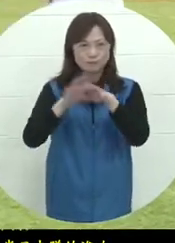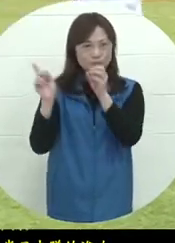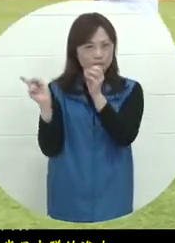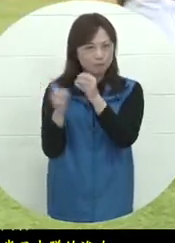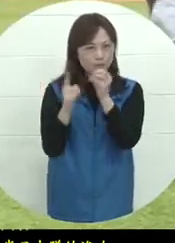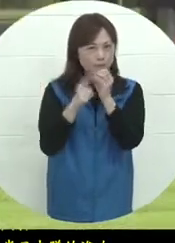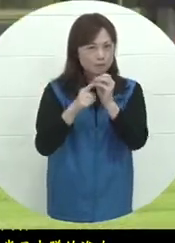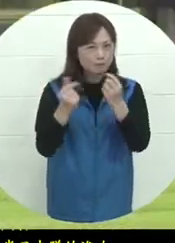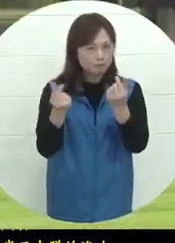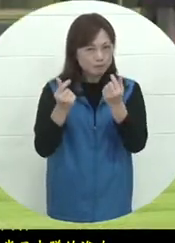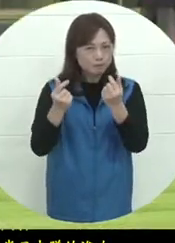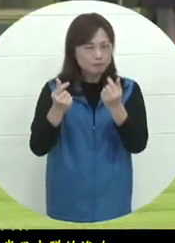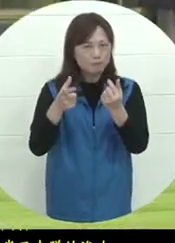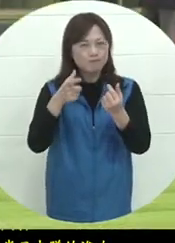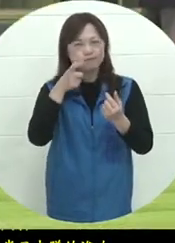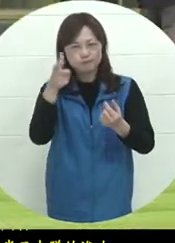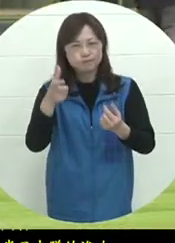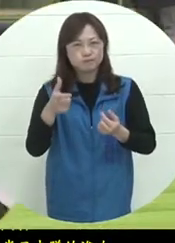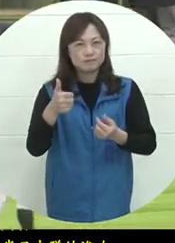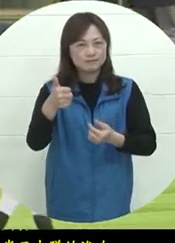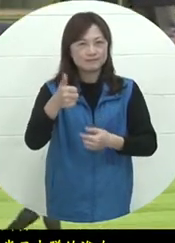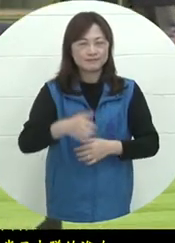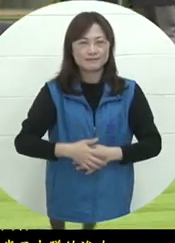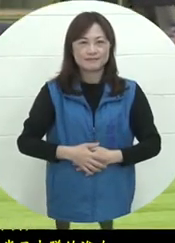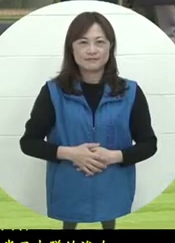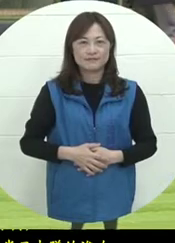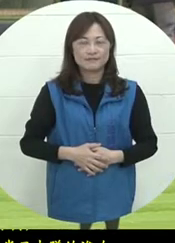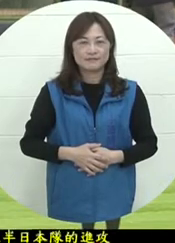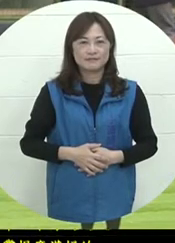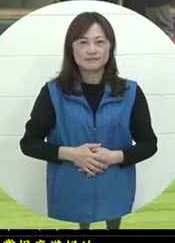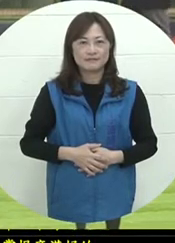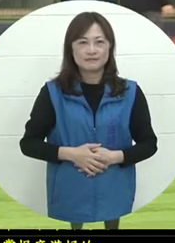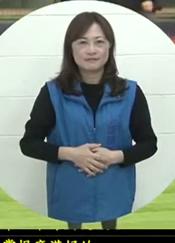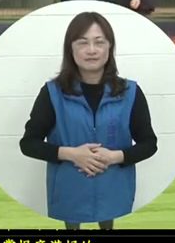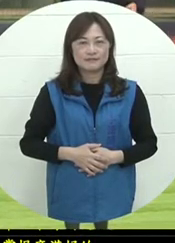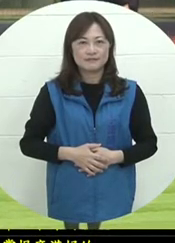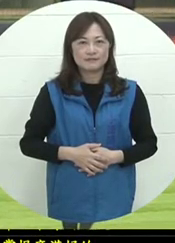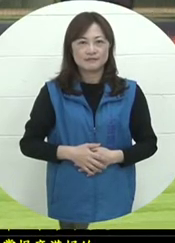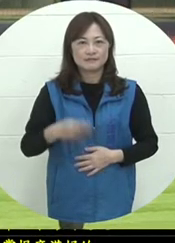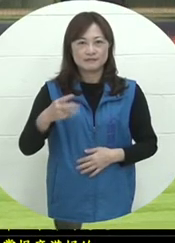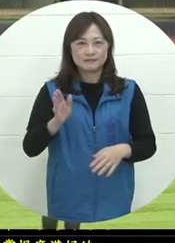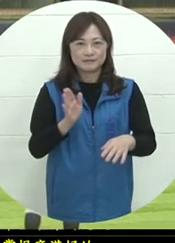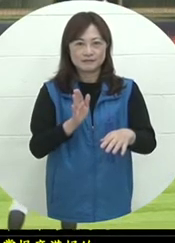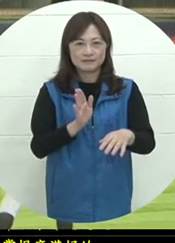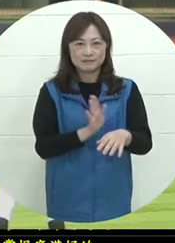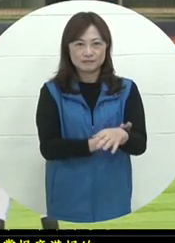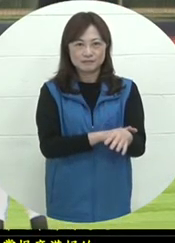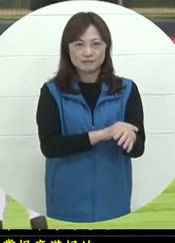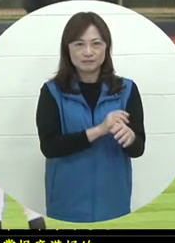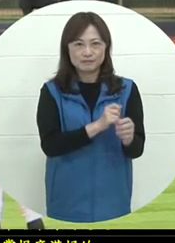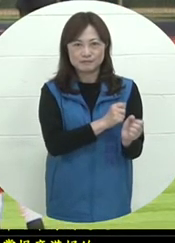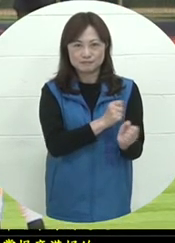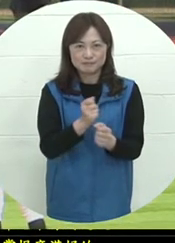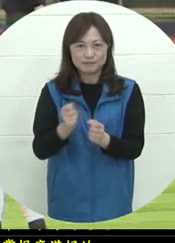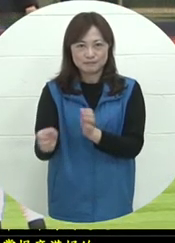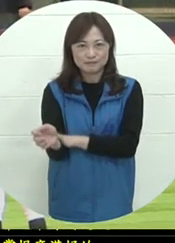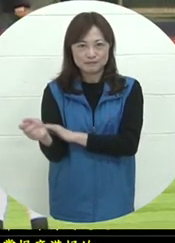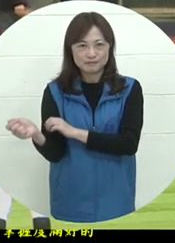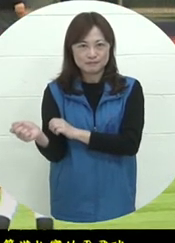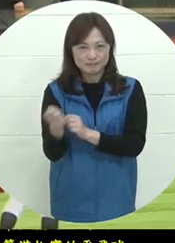This kind of flat fly forced the ball , and they were all hitting left, right, and right. In the direction,